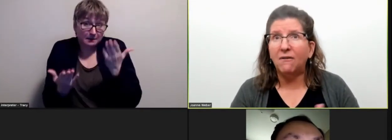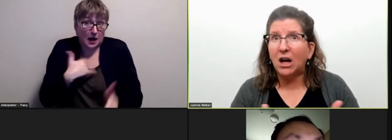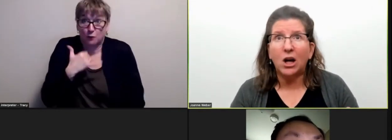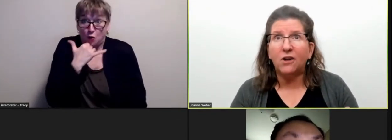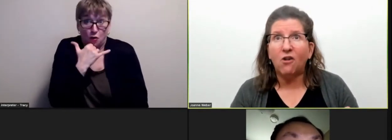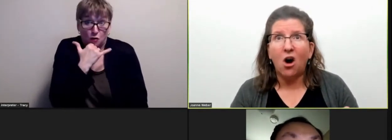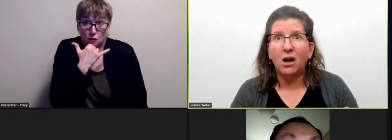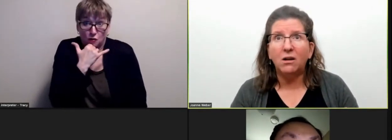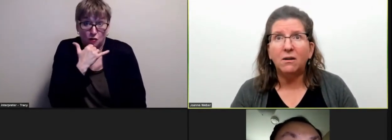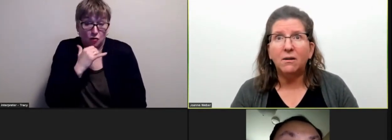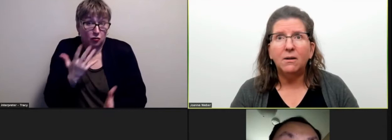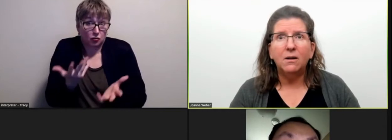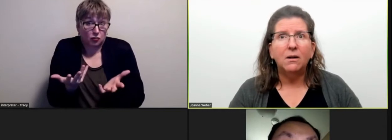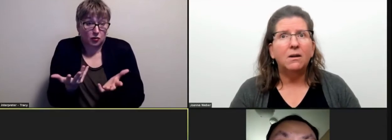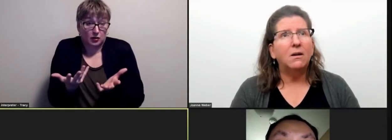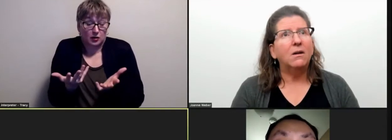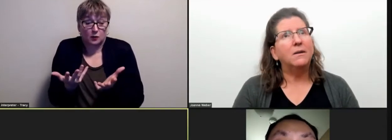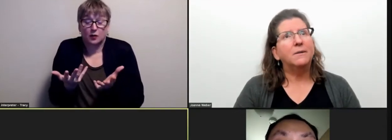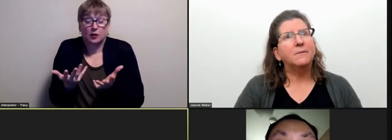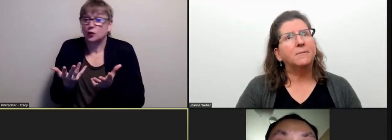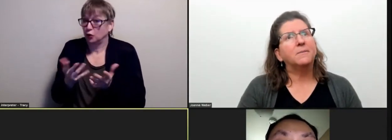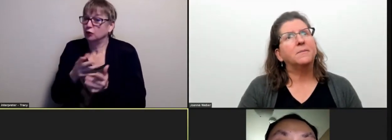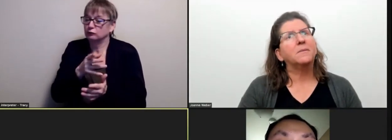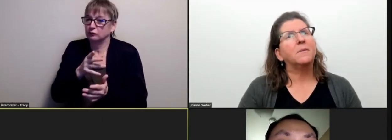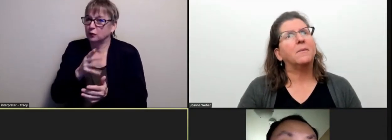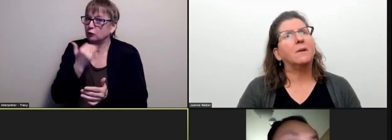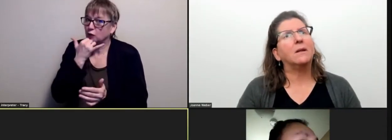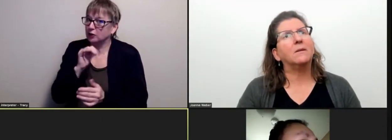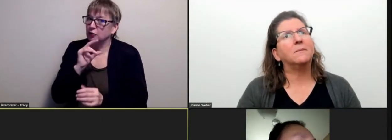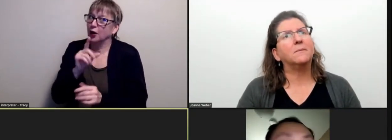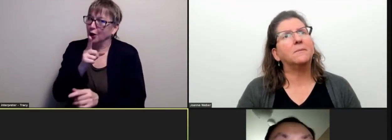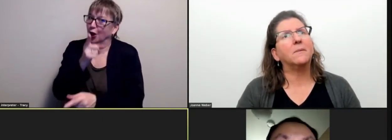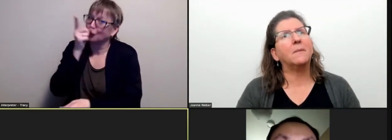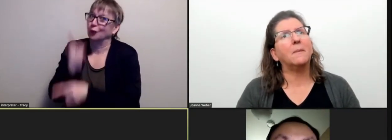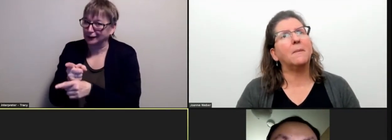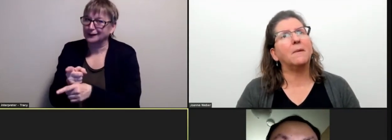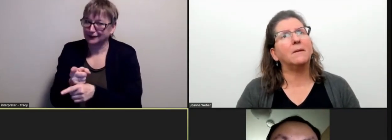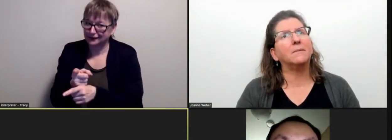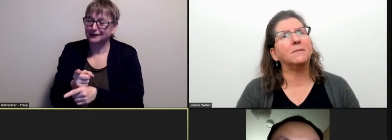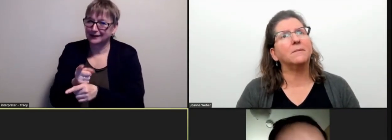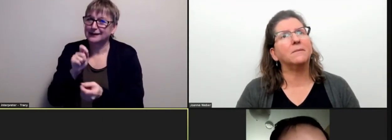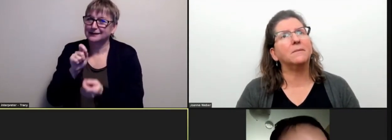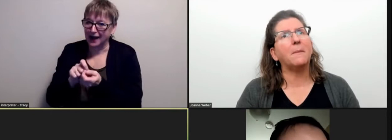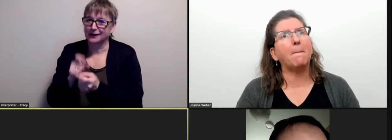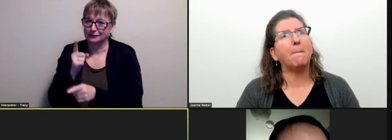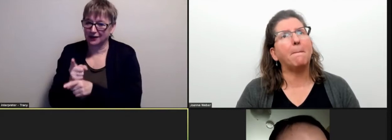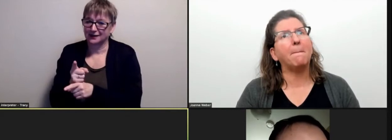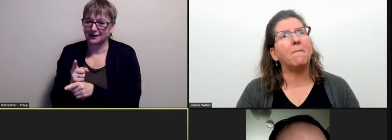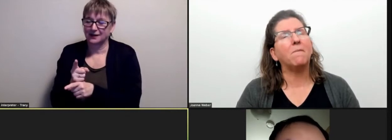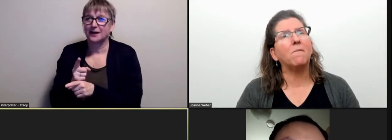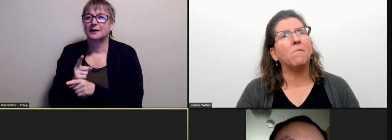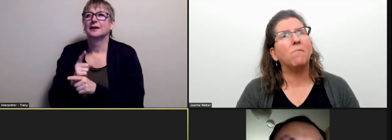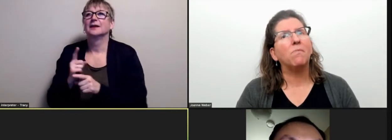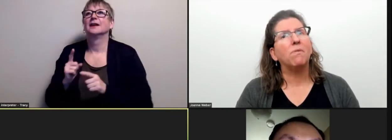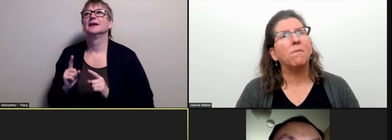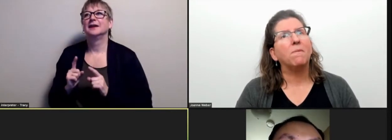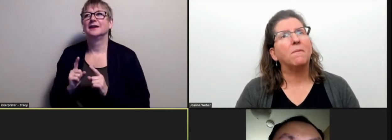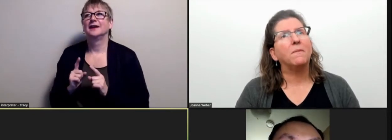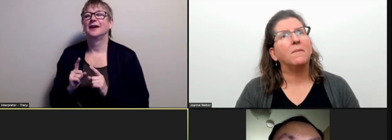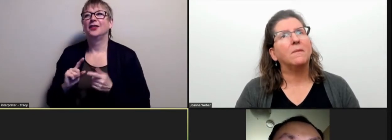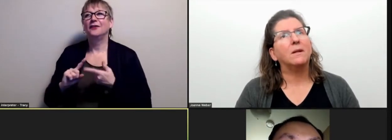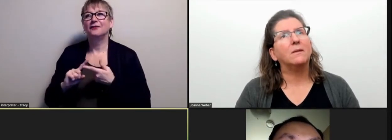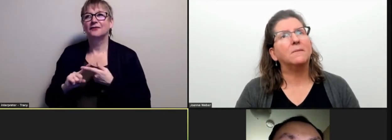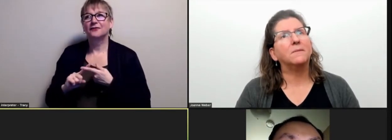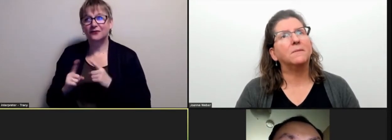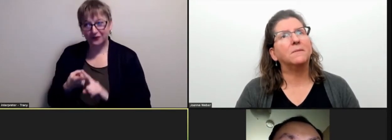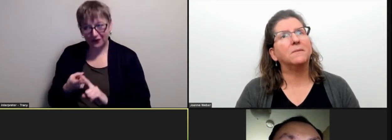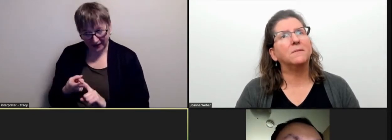got it wrong no no you're you're exactly right um basically um the friends who weren't in the espn